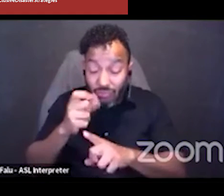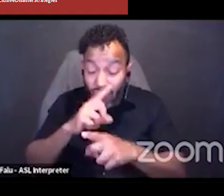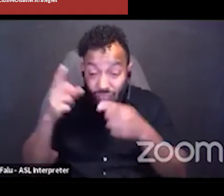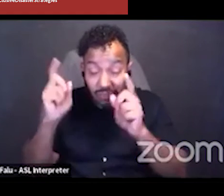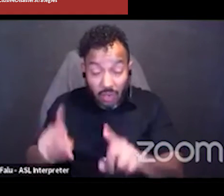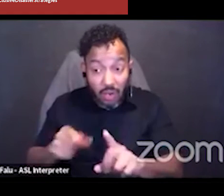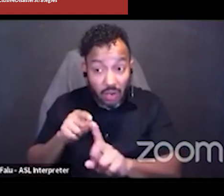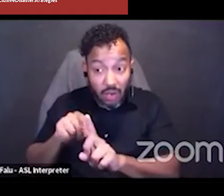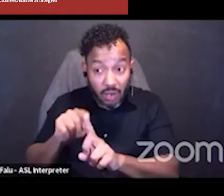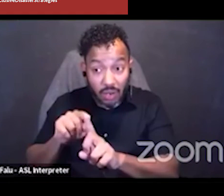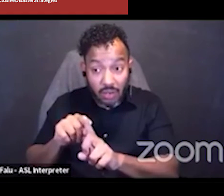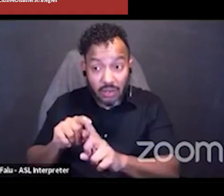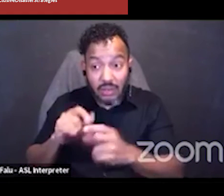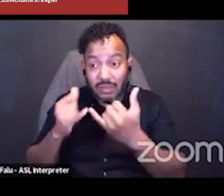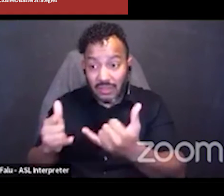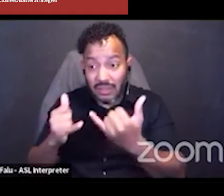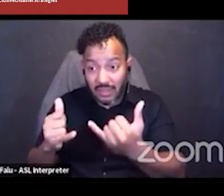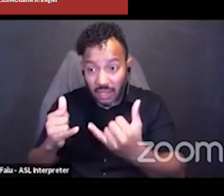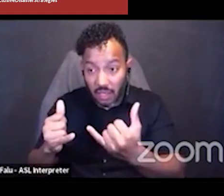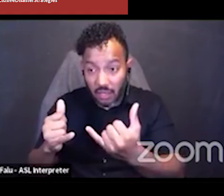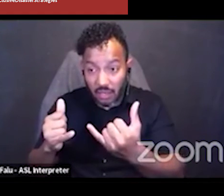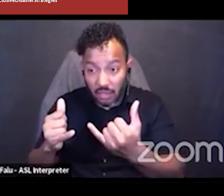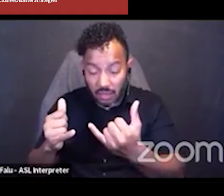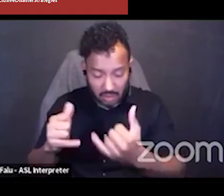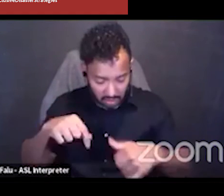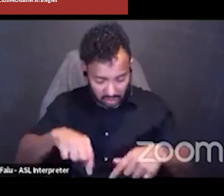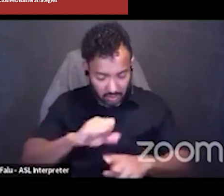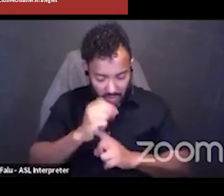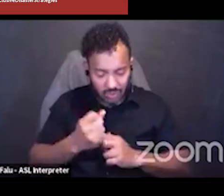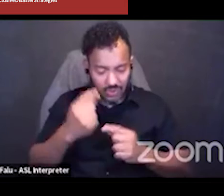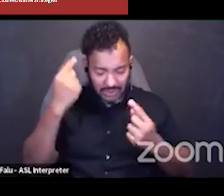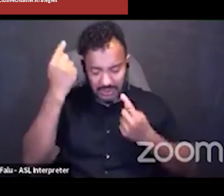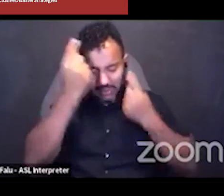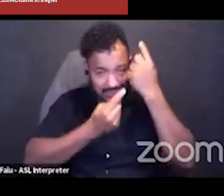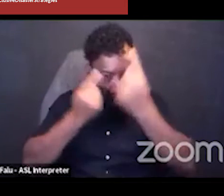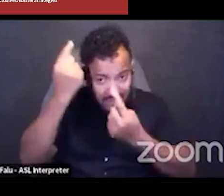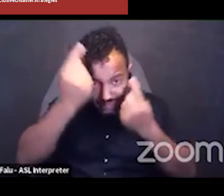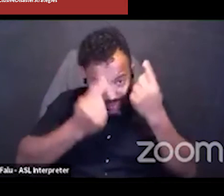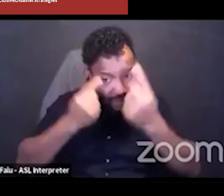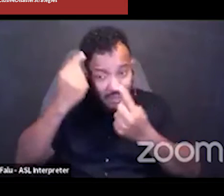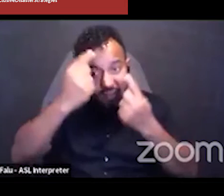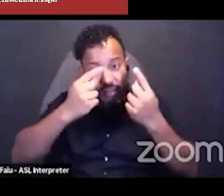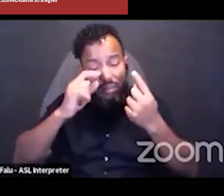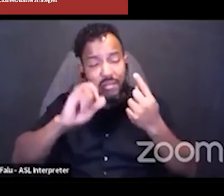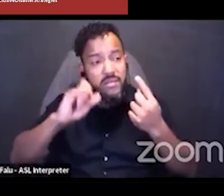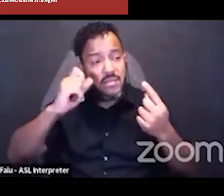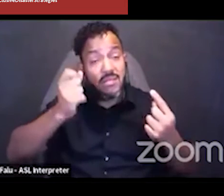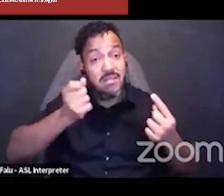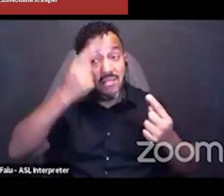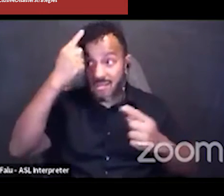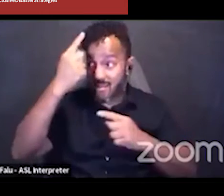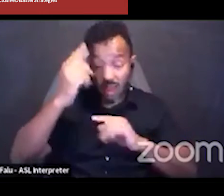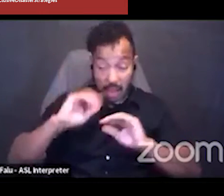Without an understanding and realization of this, there is a population that may not make